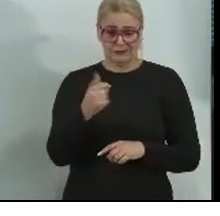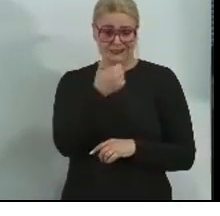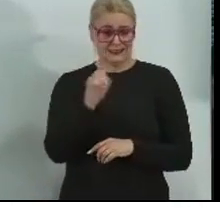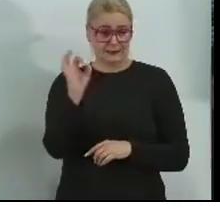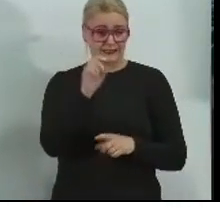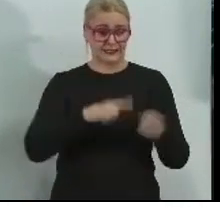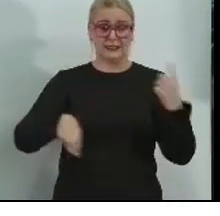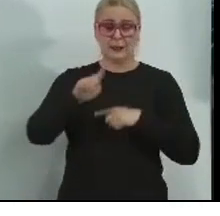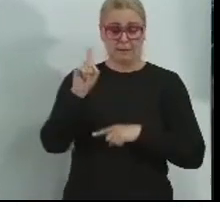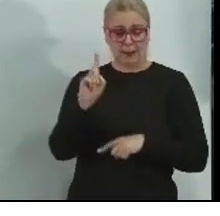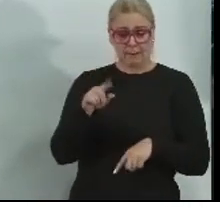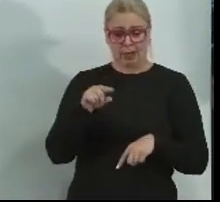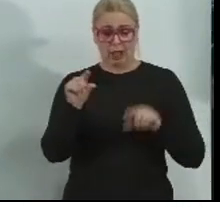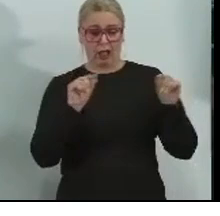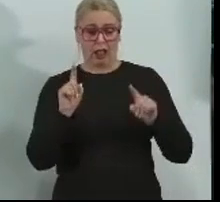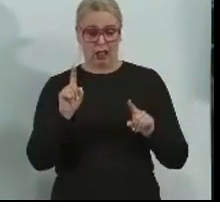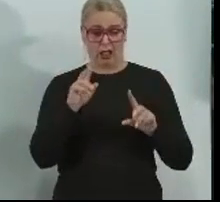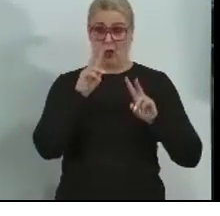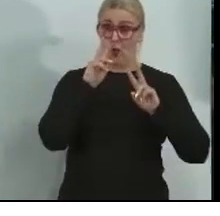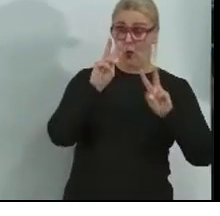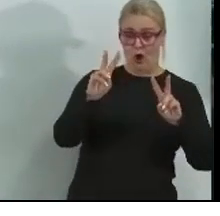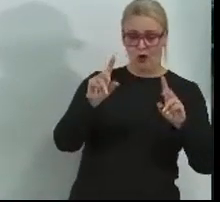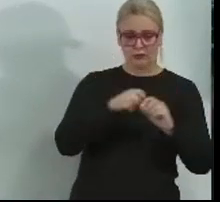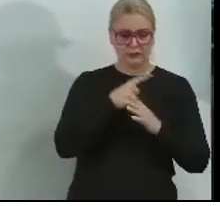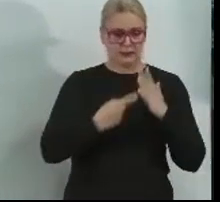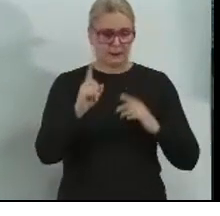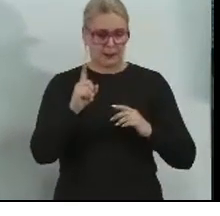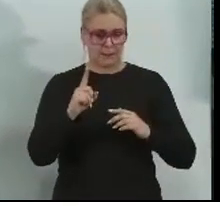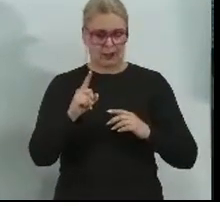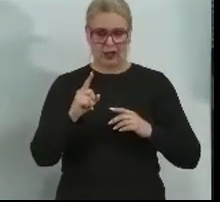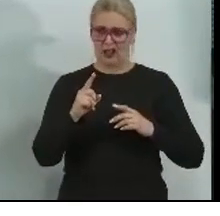And when we presented that we had a big away day, there was an audible gasp in